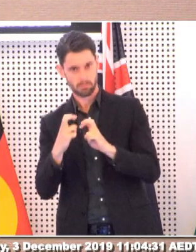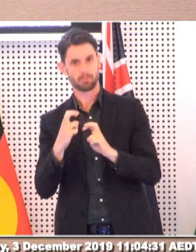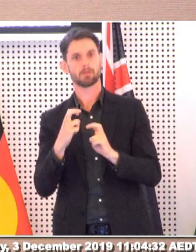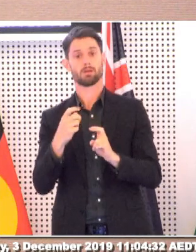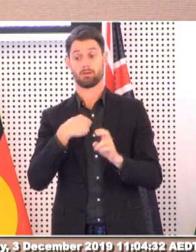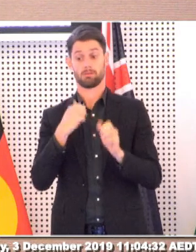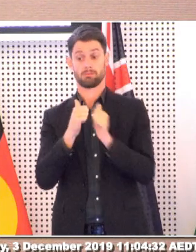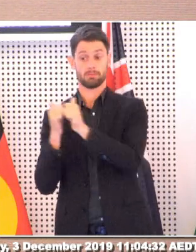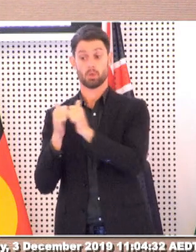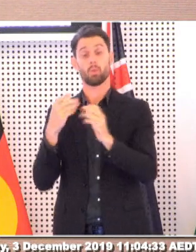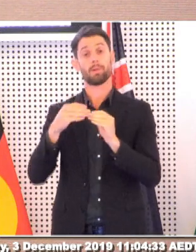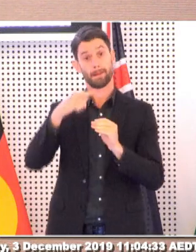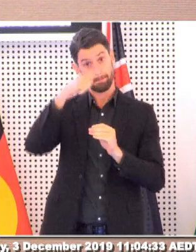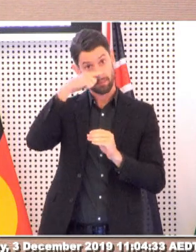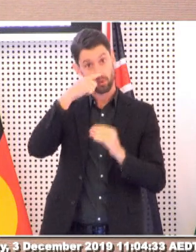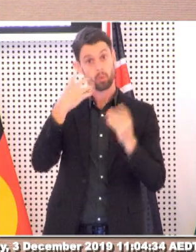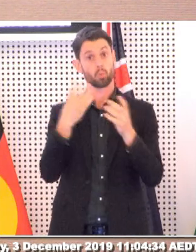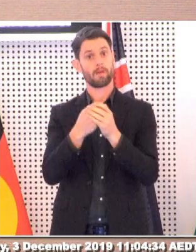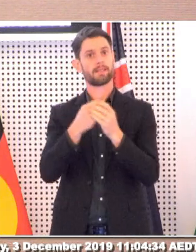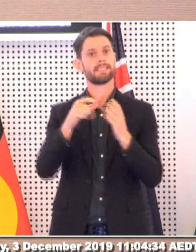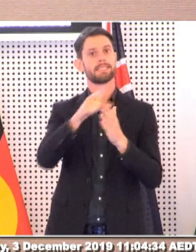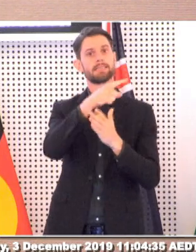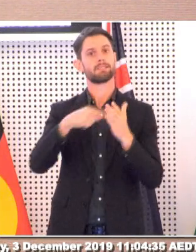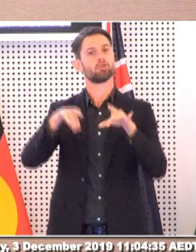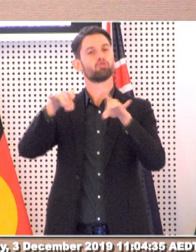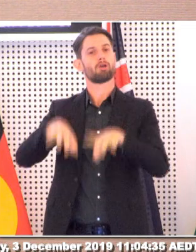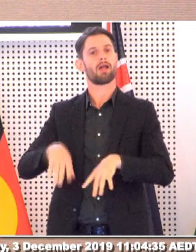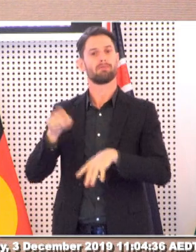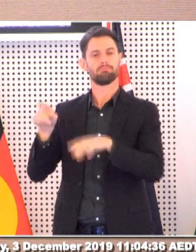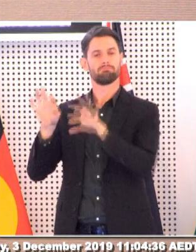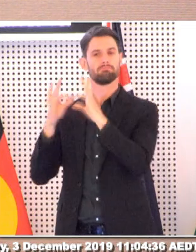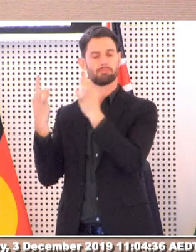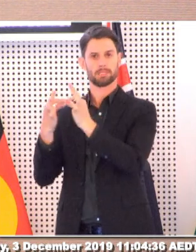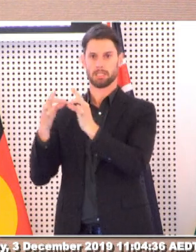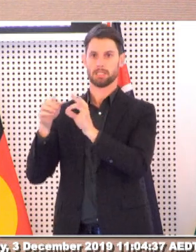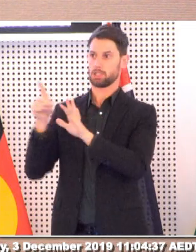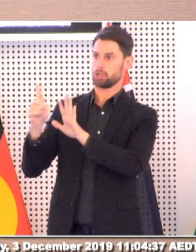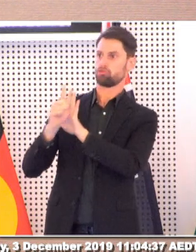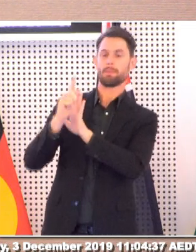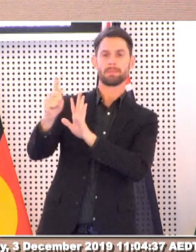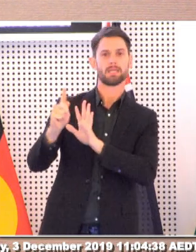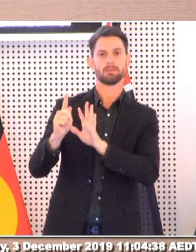with People with Disability Australia who are representing disabled people’s organisations in Australia.